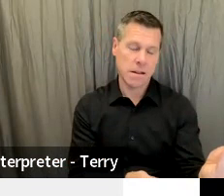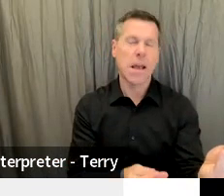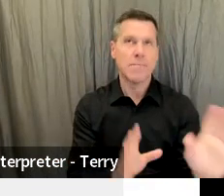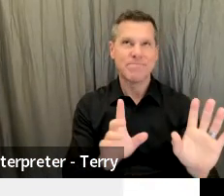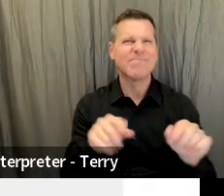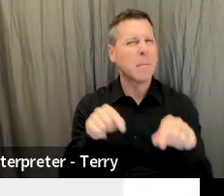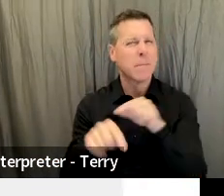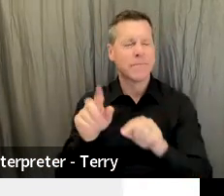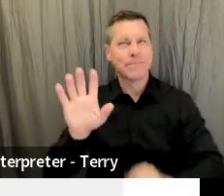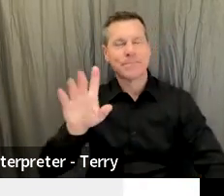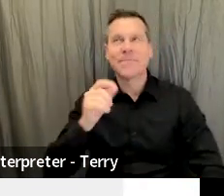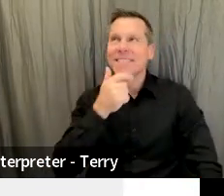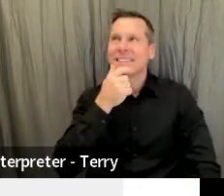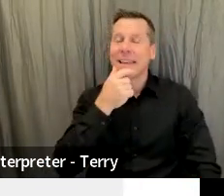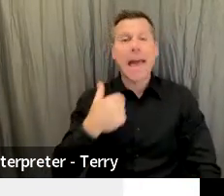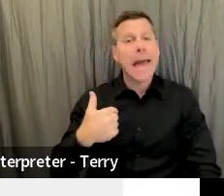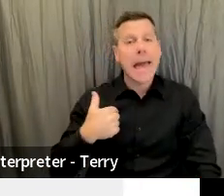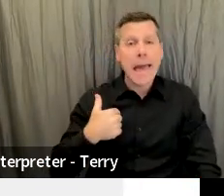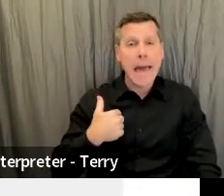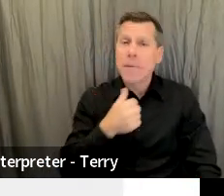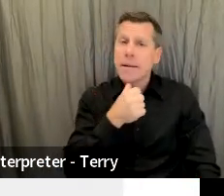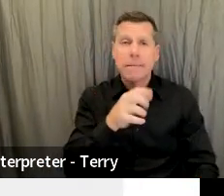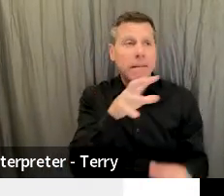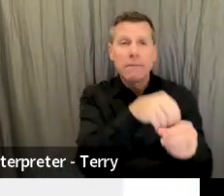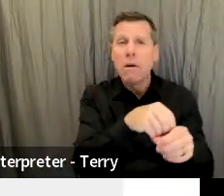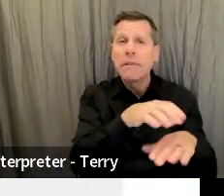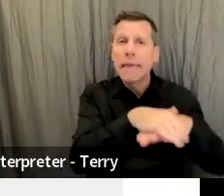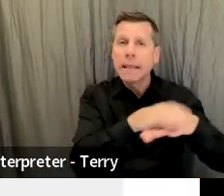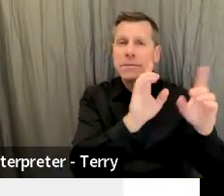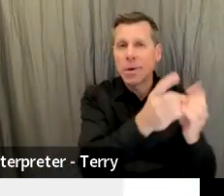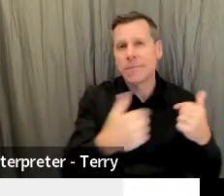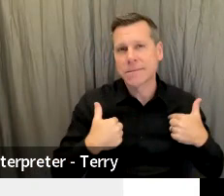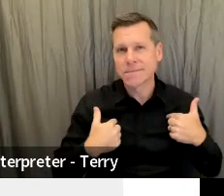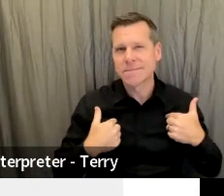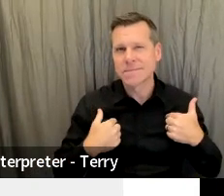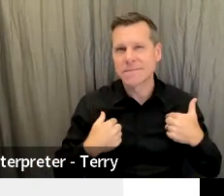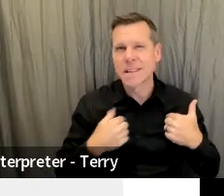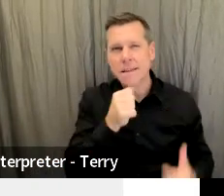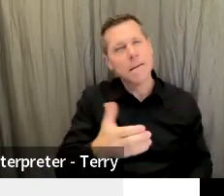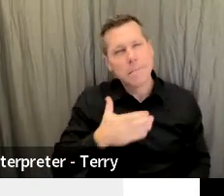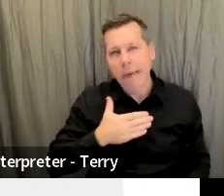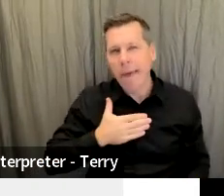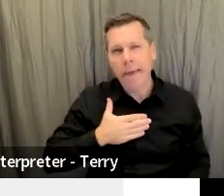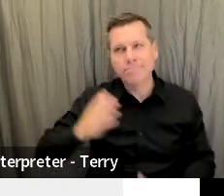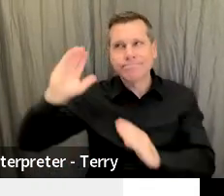that is not in the English department. English is not my discipline. I do teach